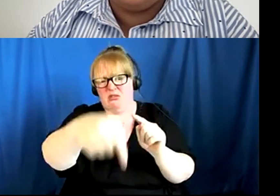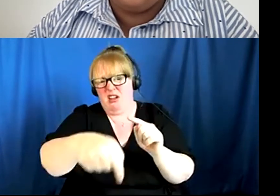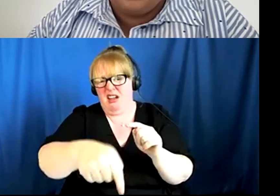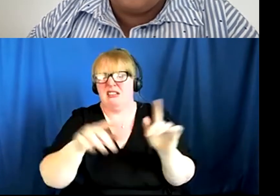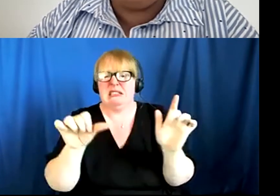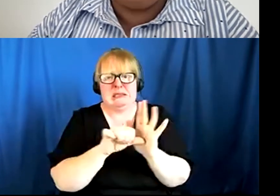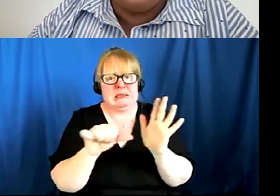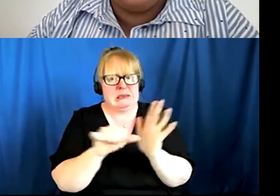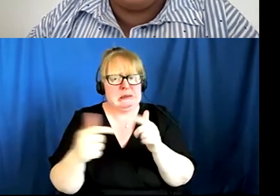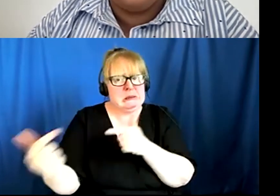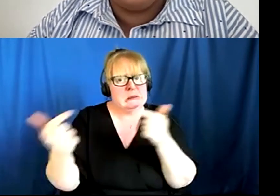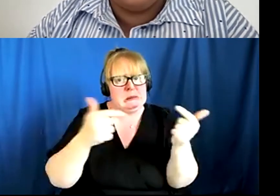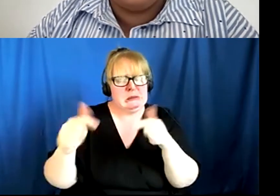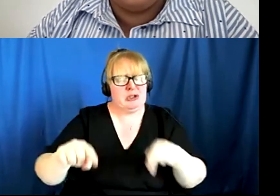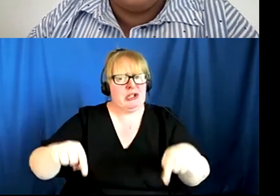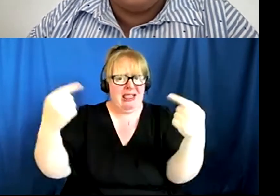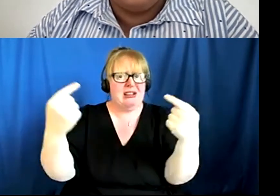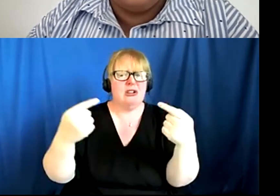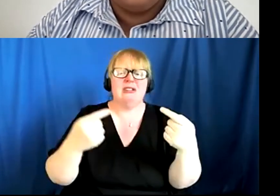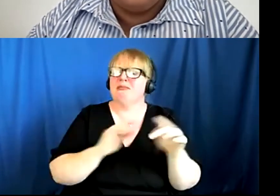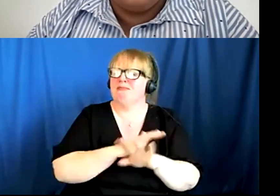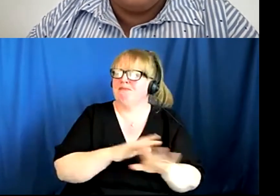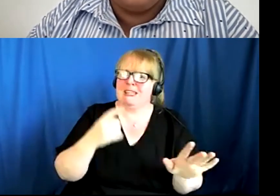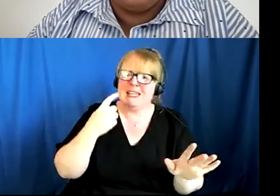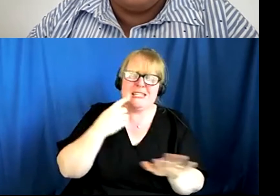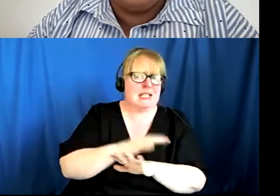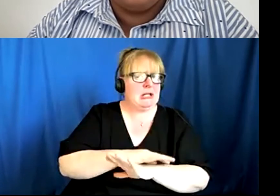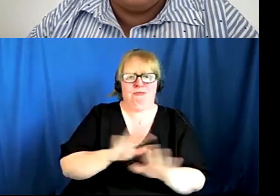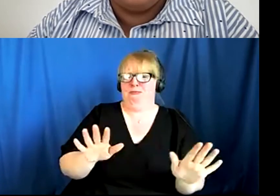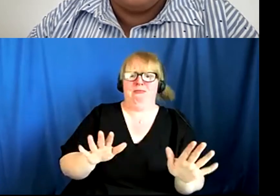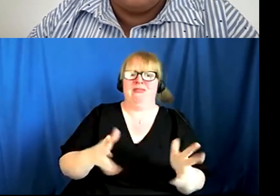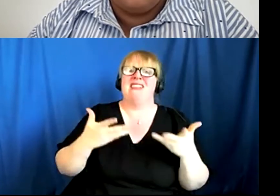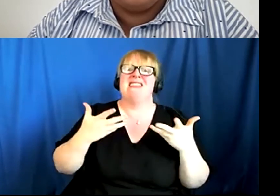But now, I think it's incredibly difficult for artists to,